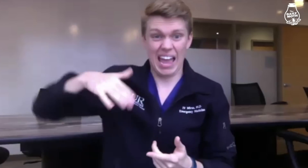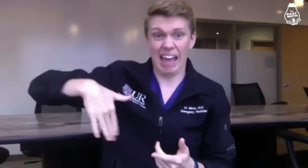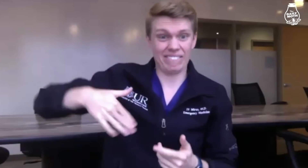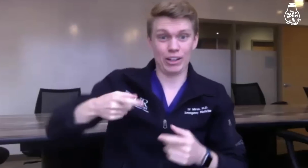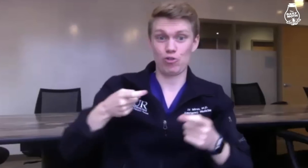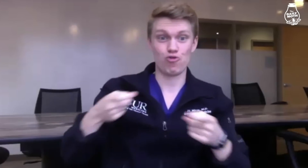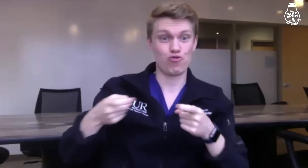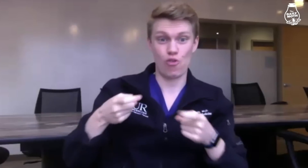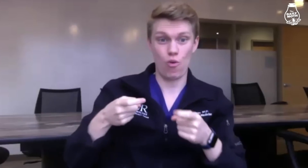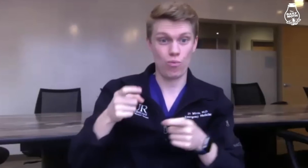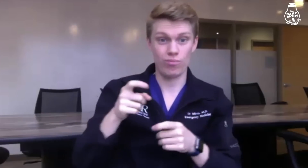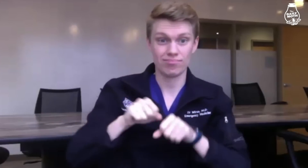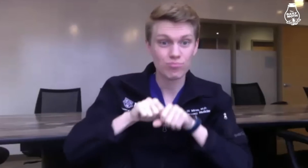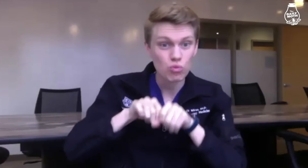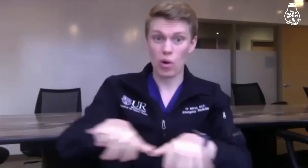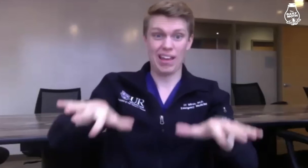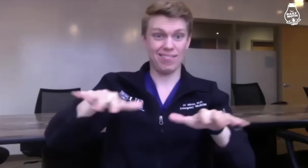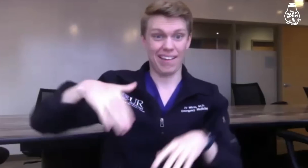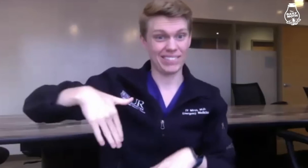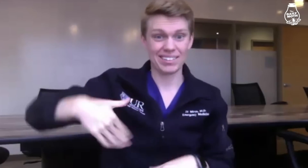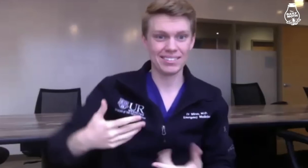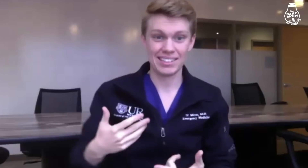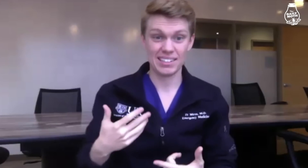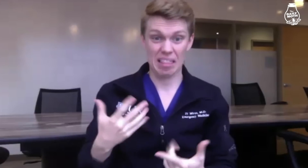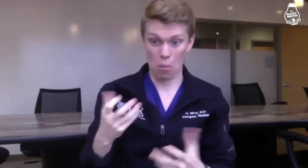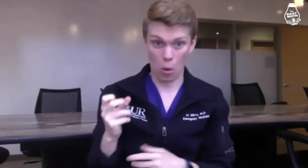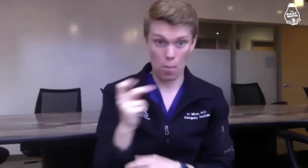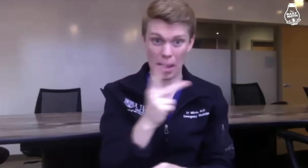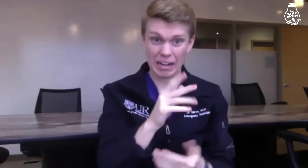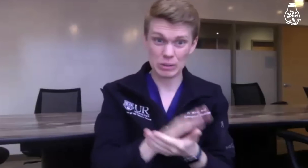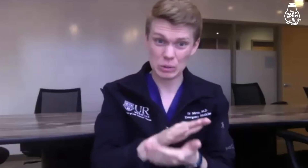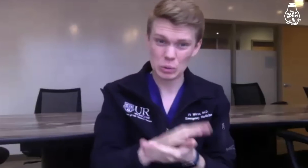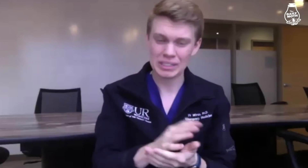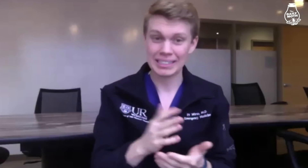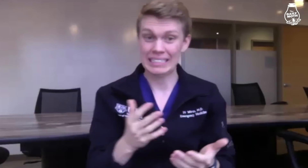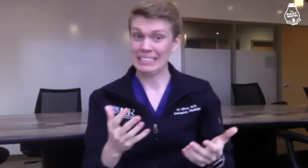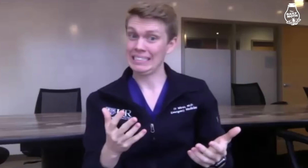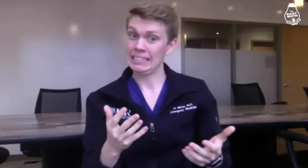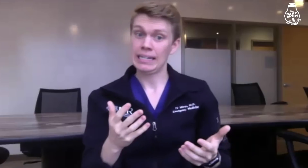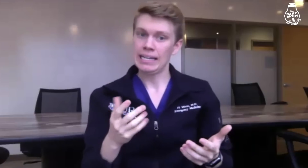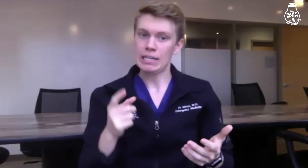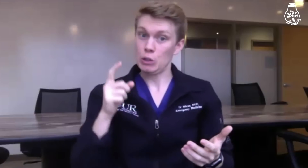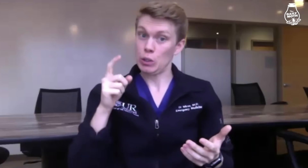They haven't controlled the spread yet. They want to go back to school?